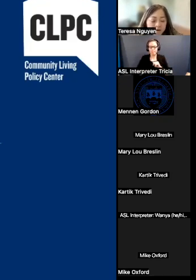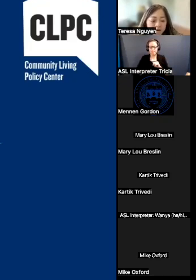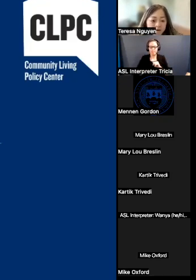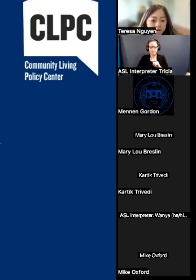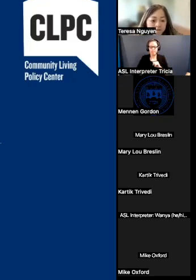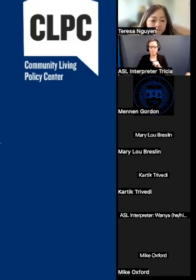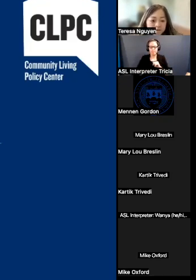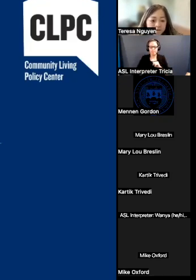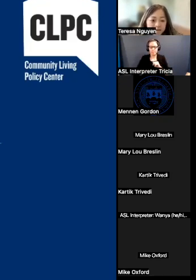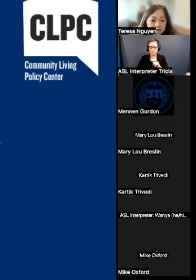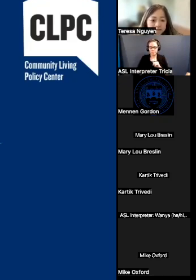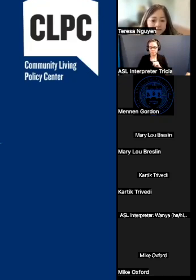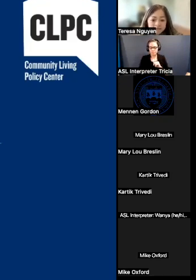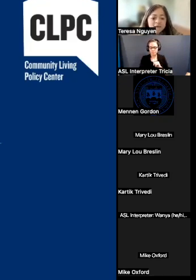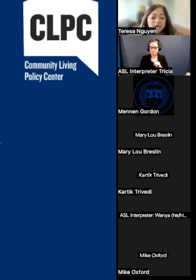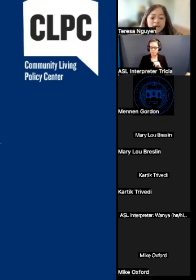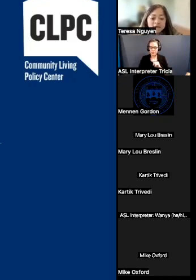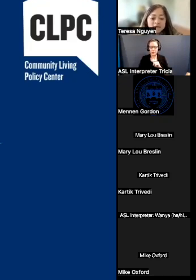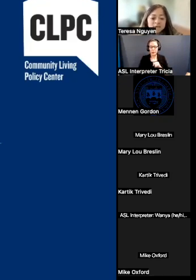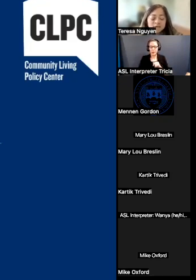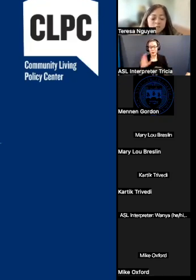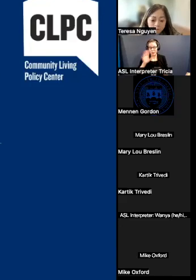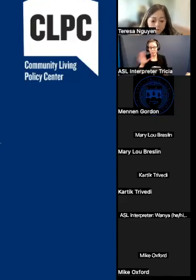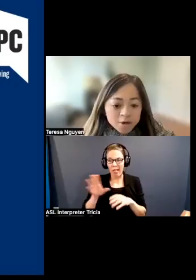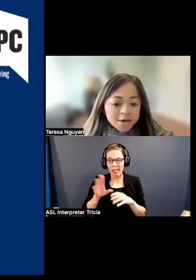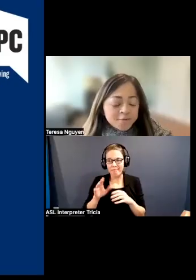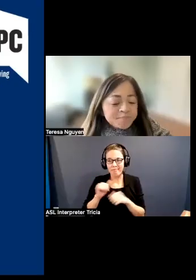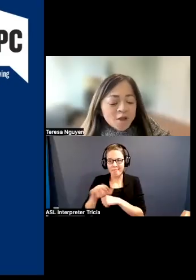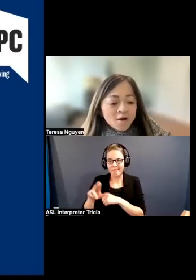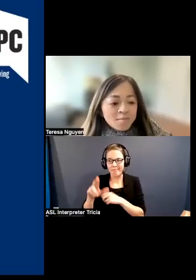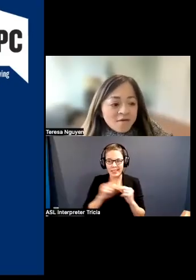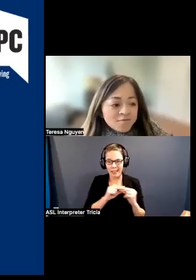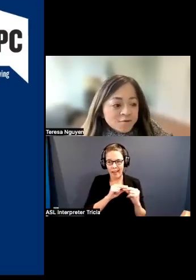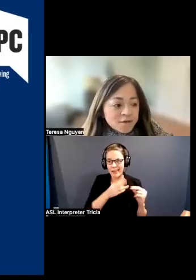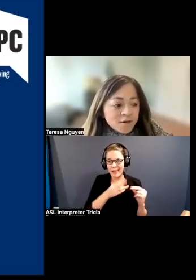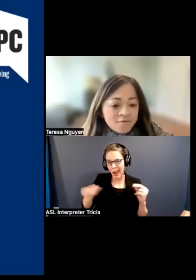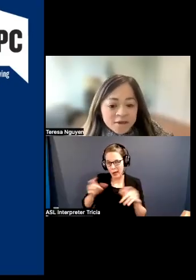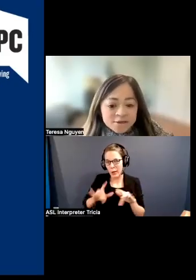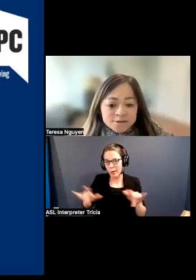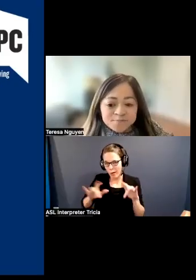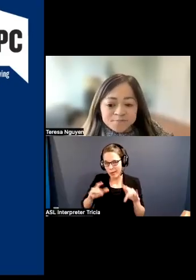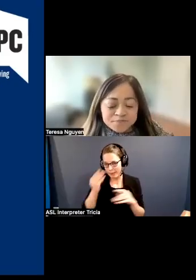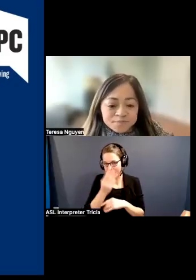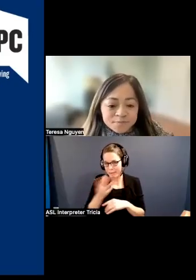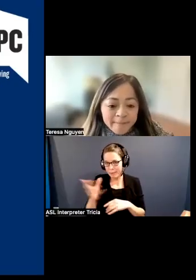the slides and recording after the event.